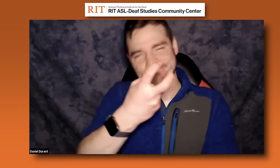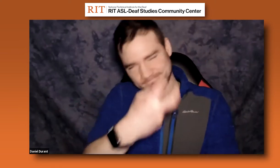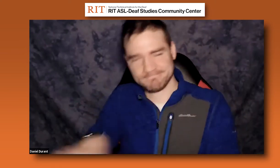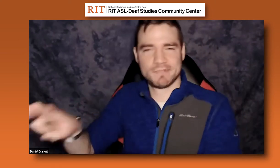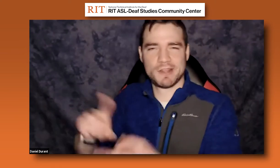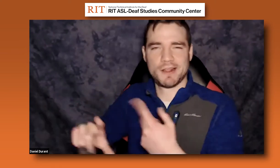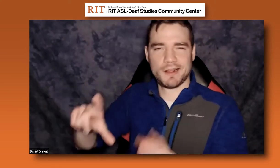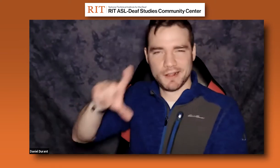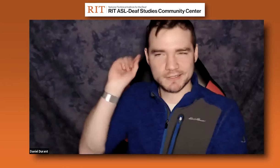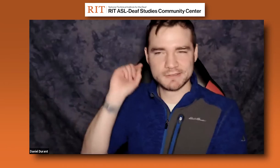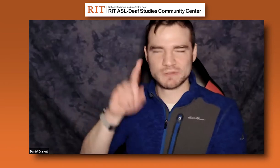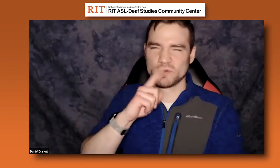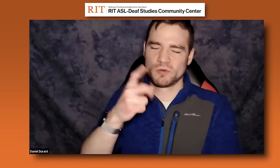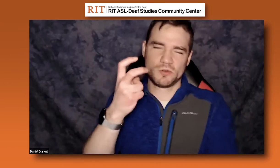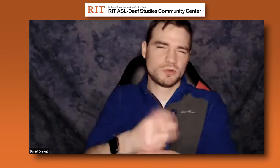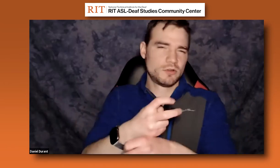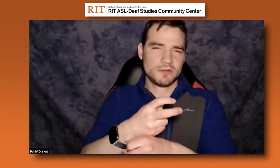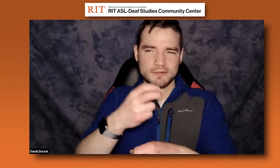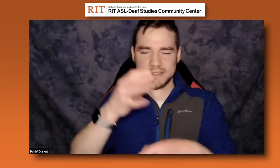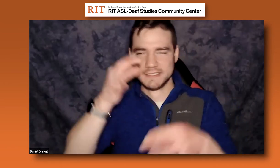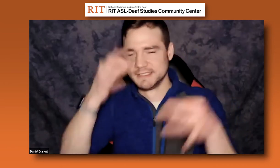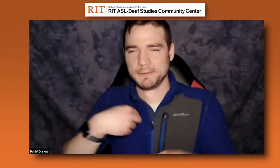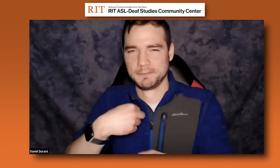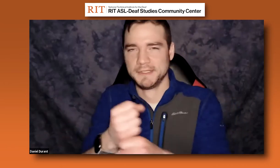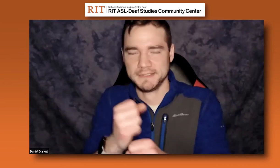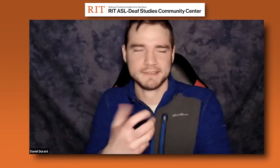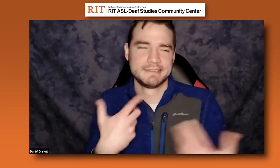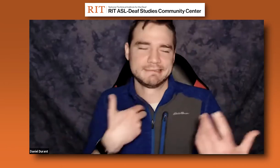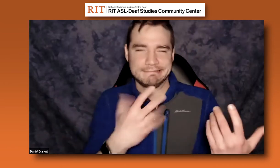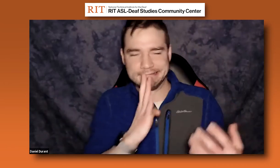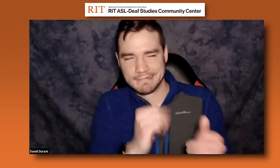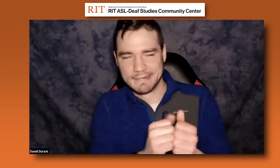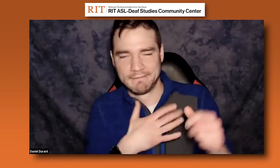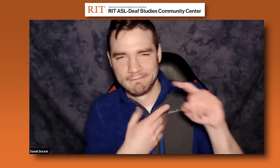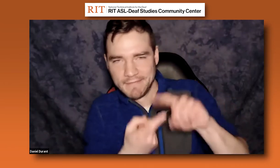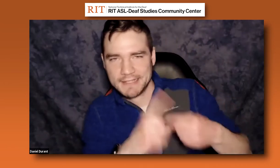so I decided to make the switch to Gallaudet University.